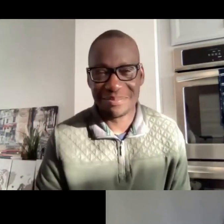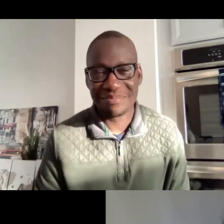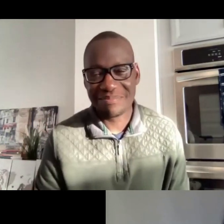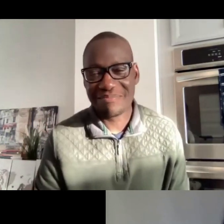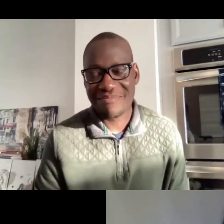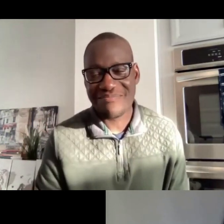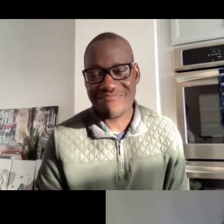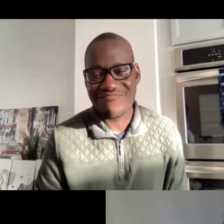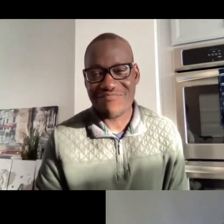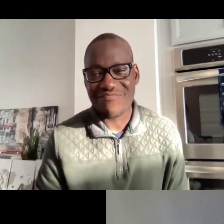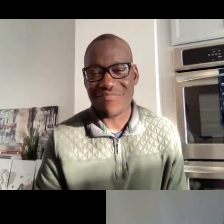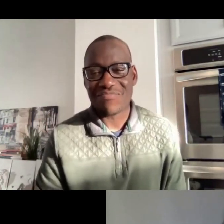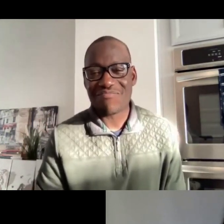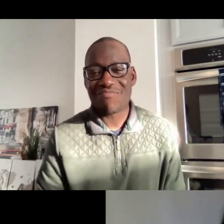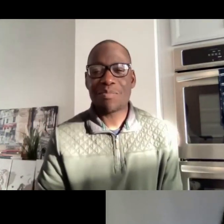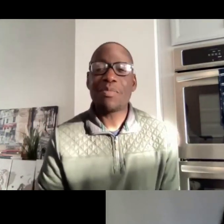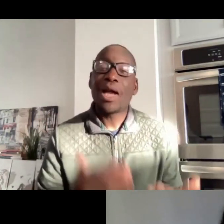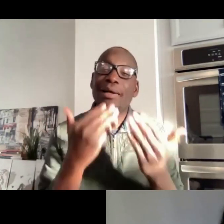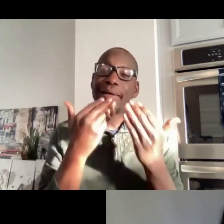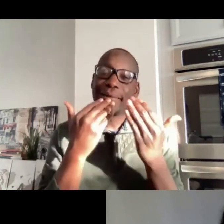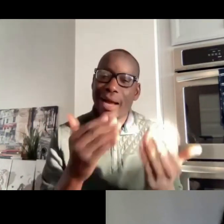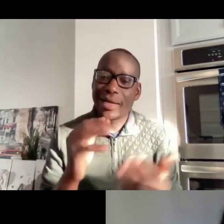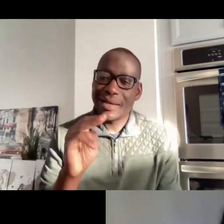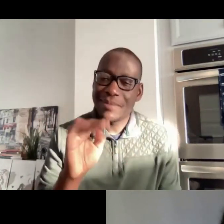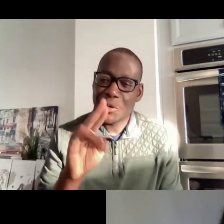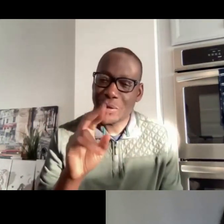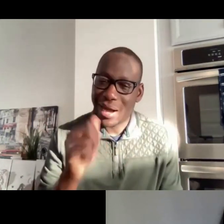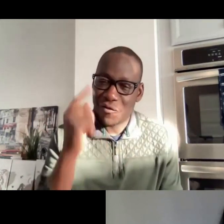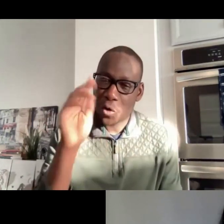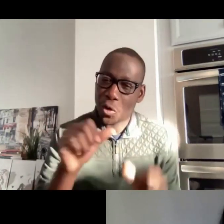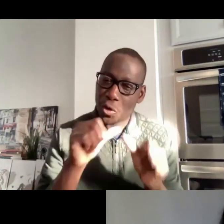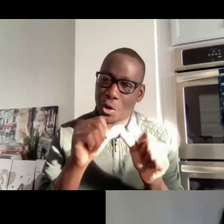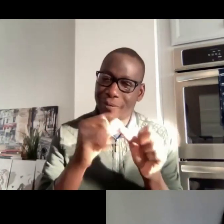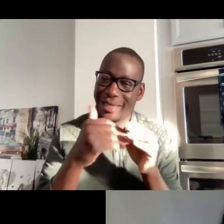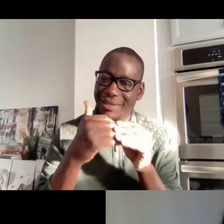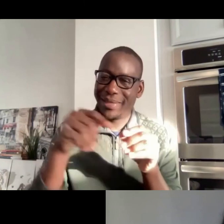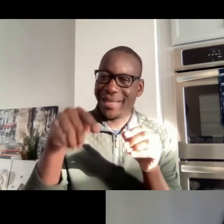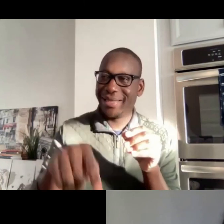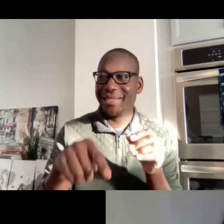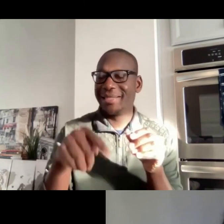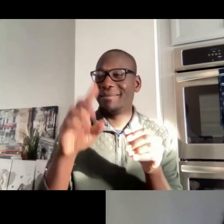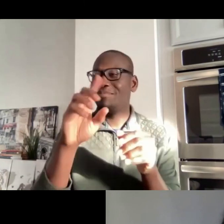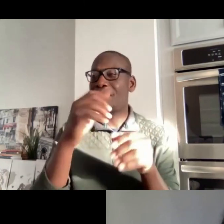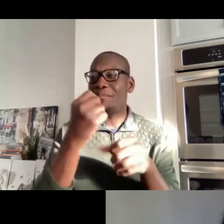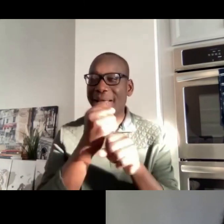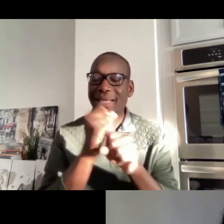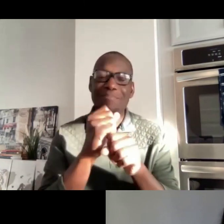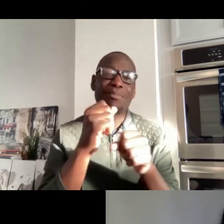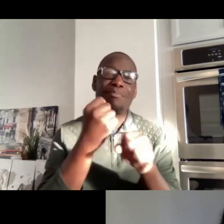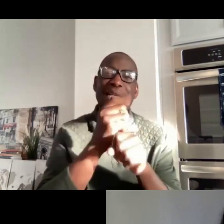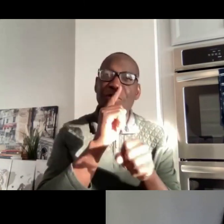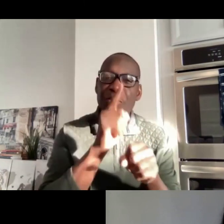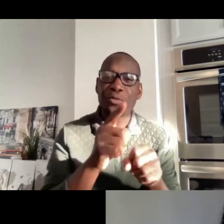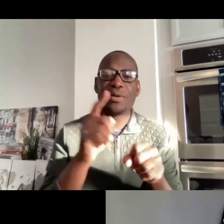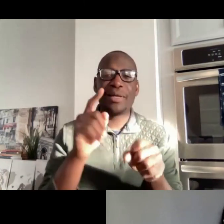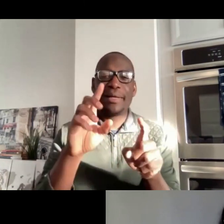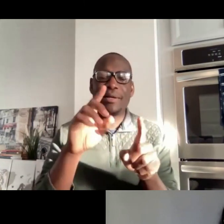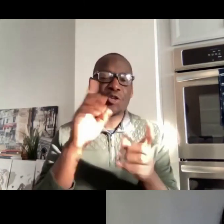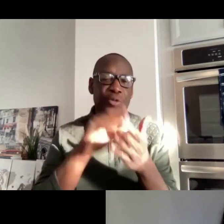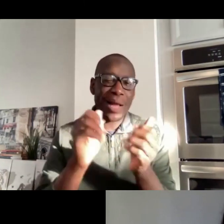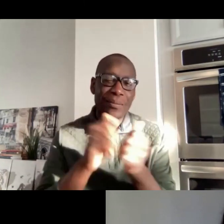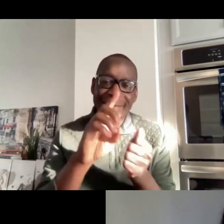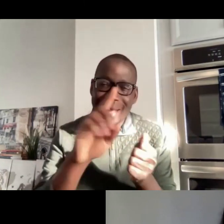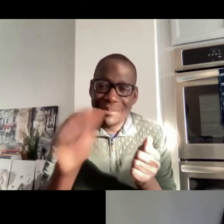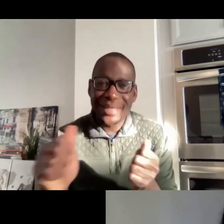different at Gallaudet but thank you. Thank you, MIUSA, for continuing to host and making sure that